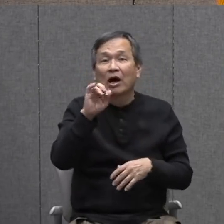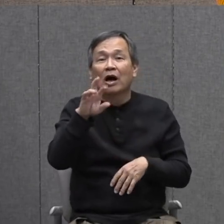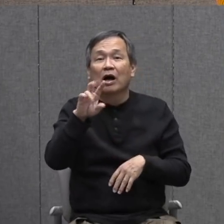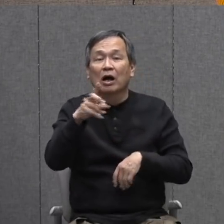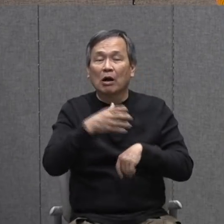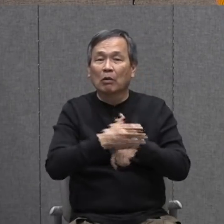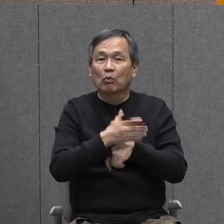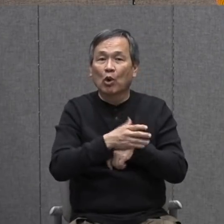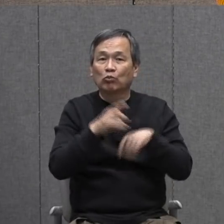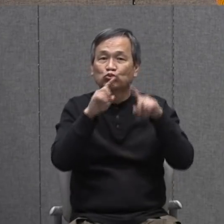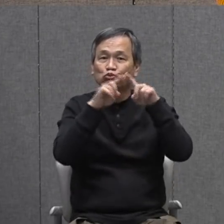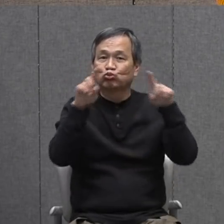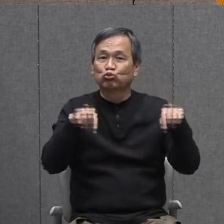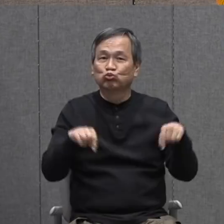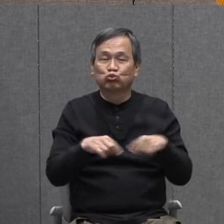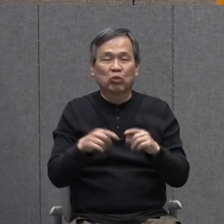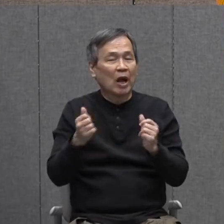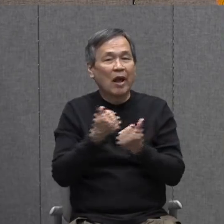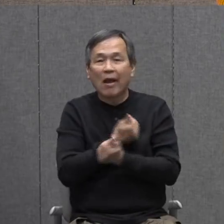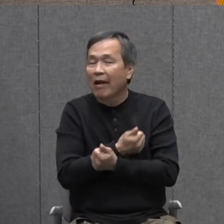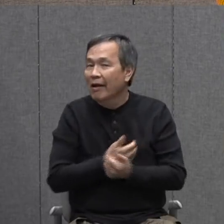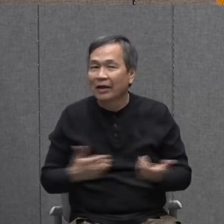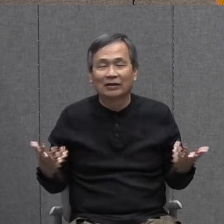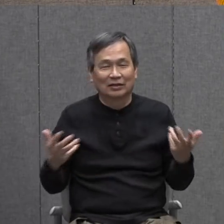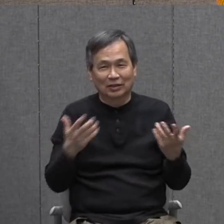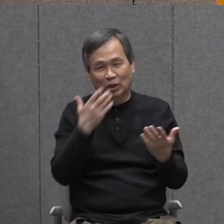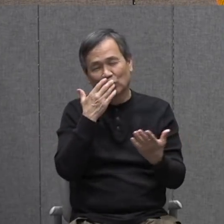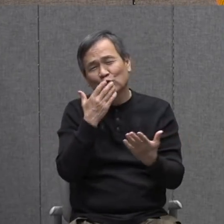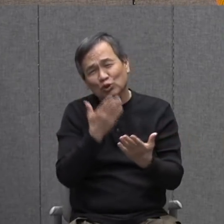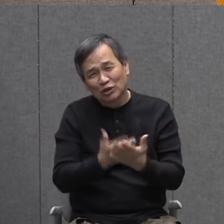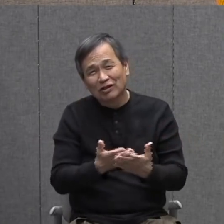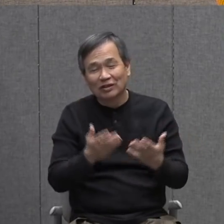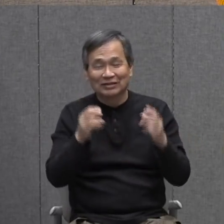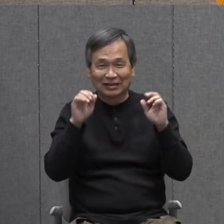Any of these materials are good surfaces to draw on.